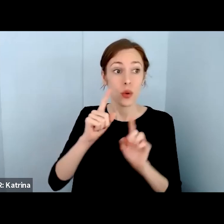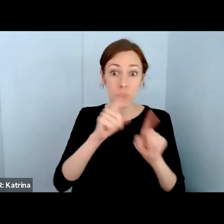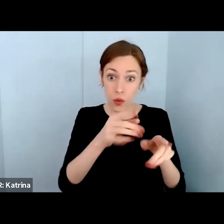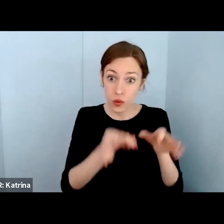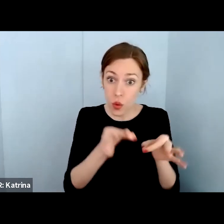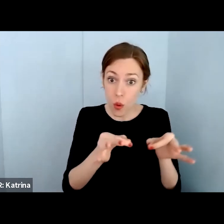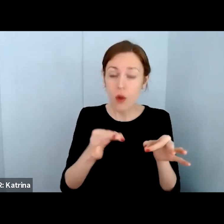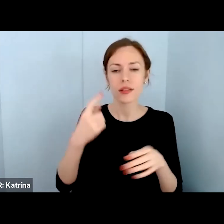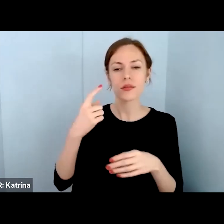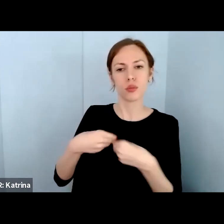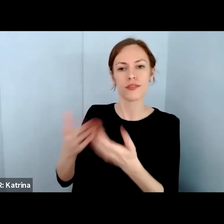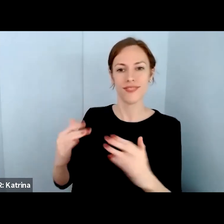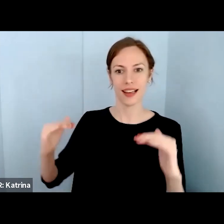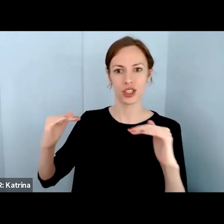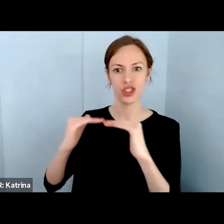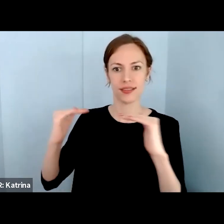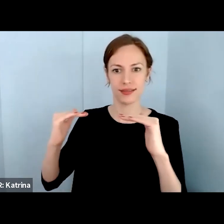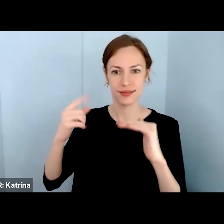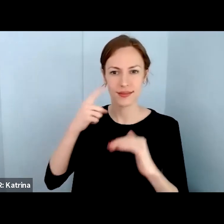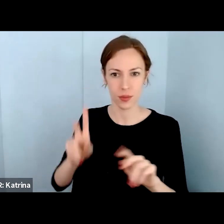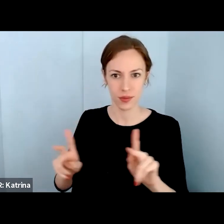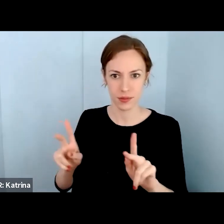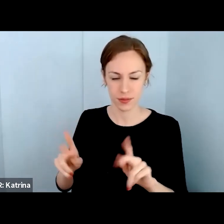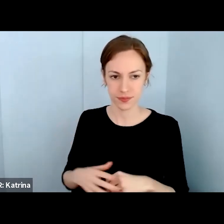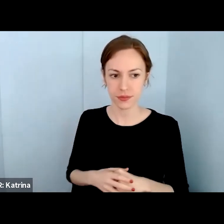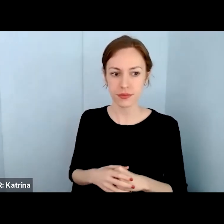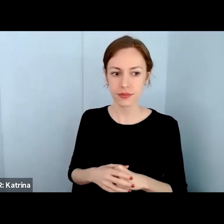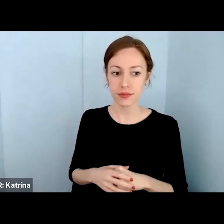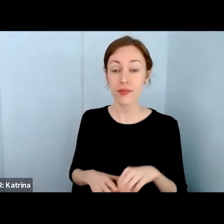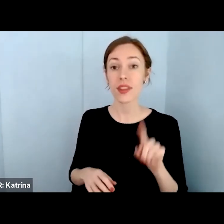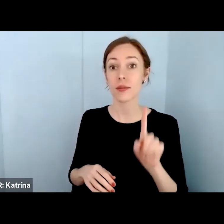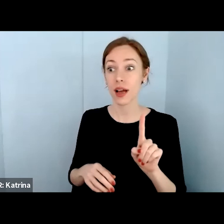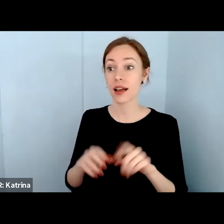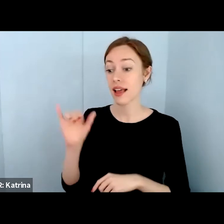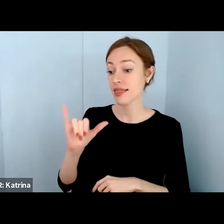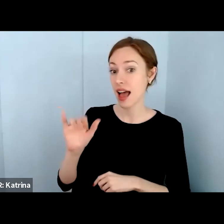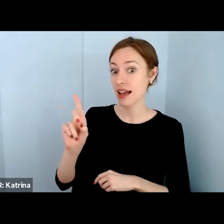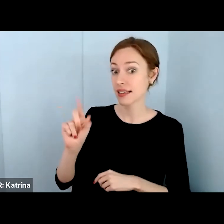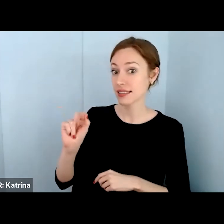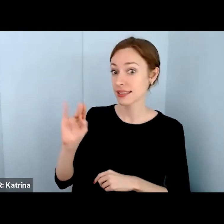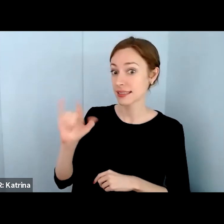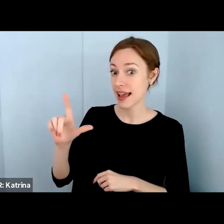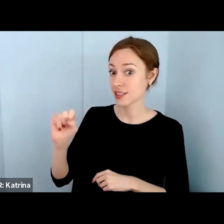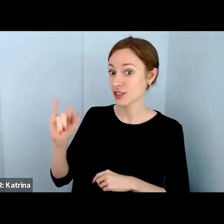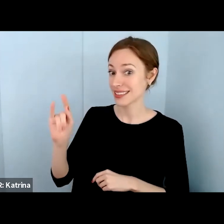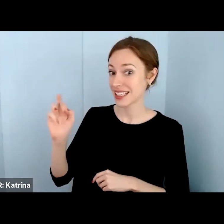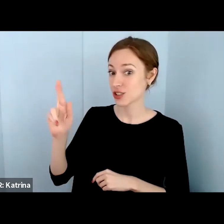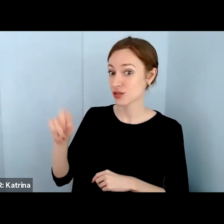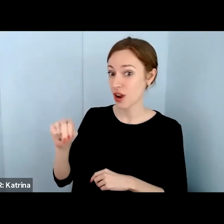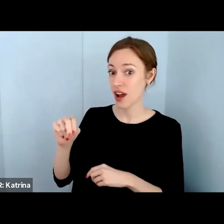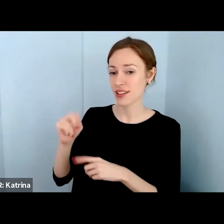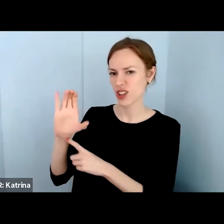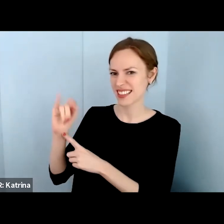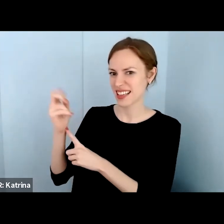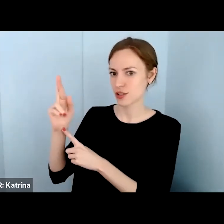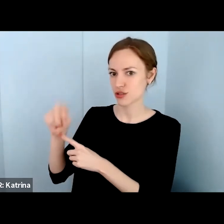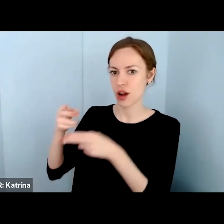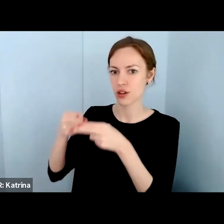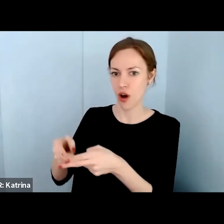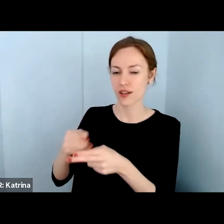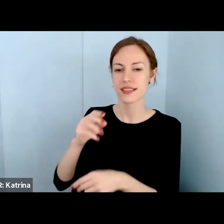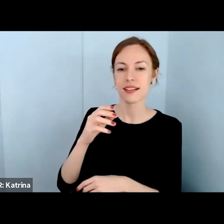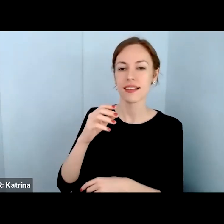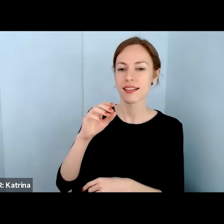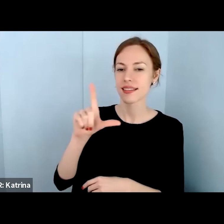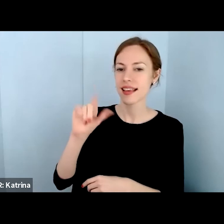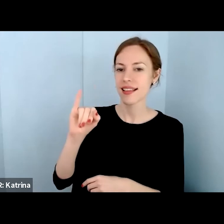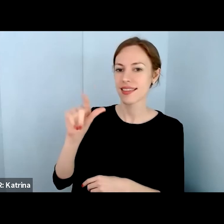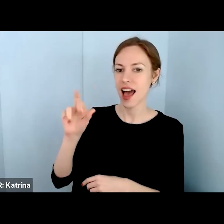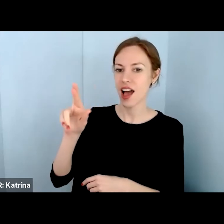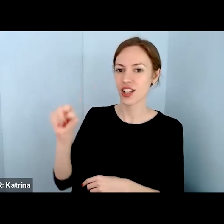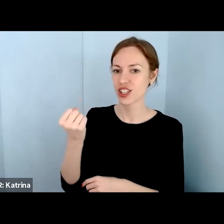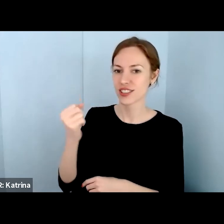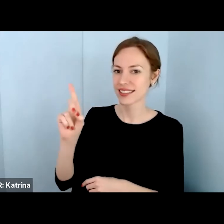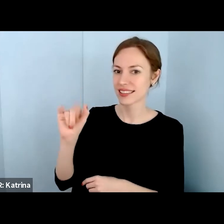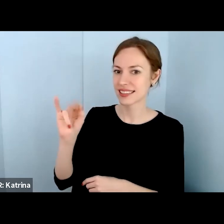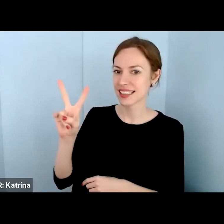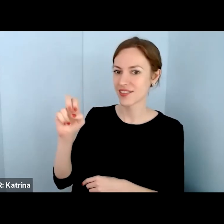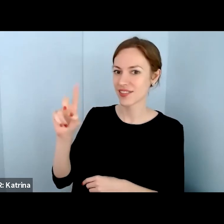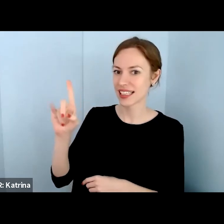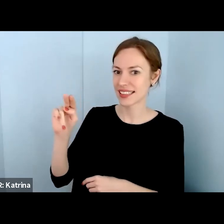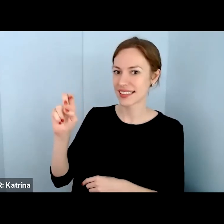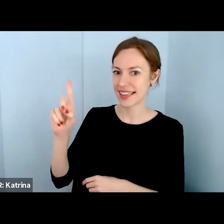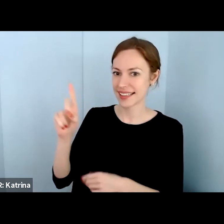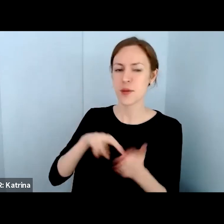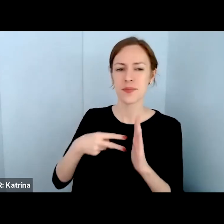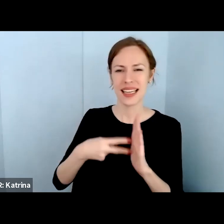However, I think there will be what Daniel Citron calls the liars dividend which is that it's always going to benefit media manipulators or people in power to say well that's a deep pig that's not me.